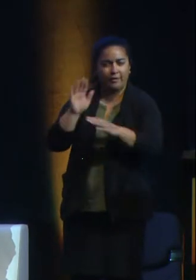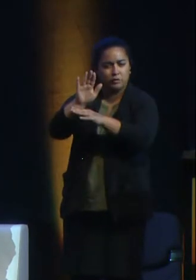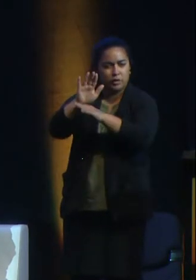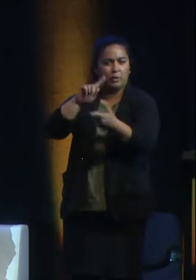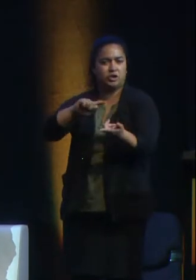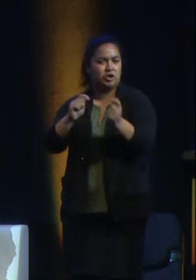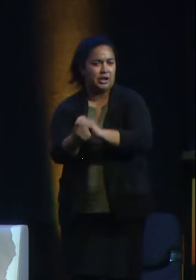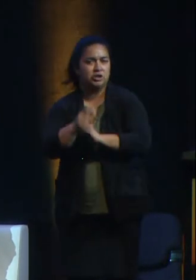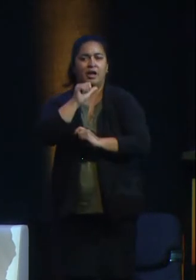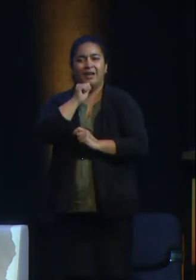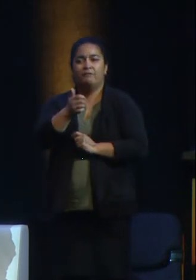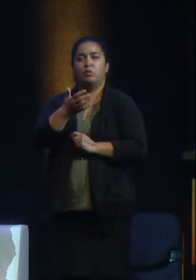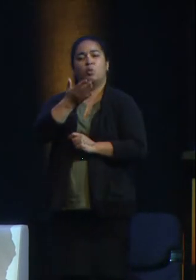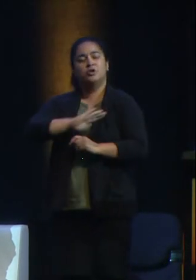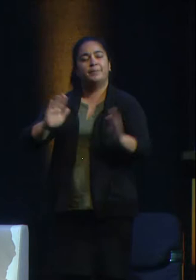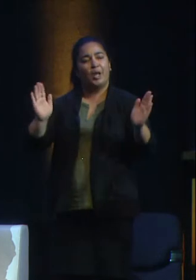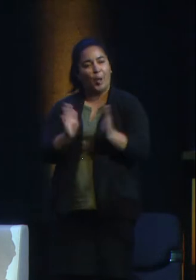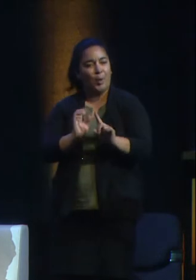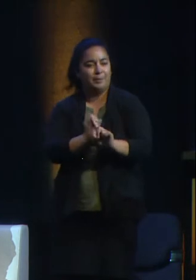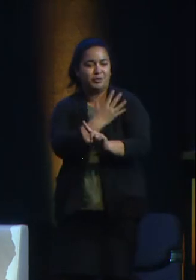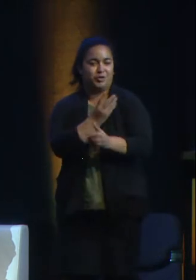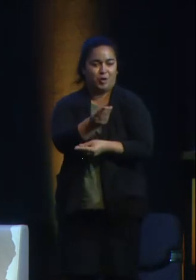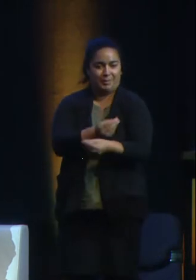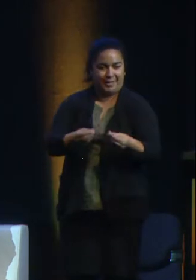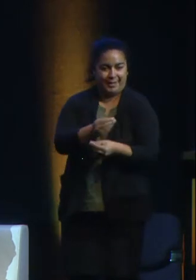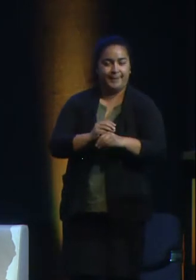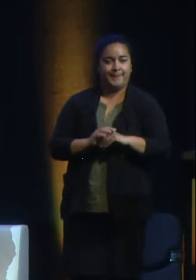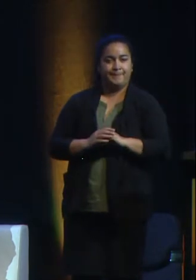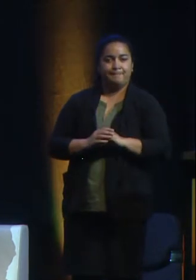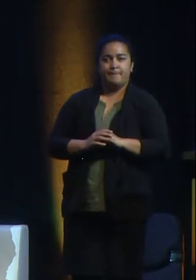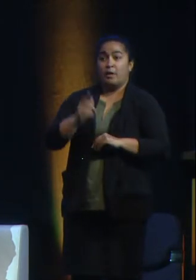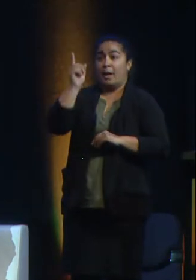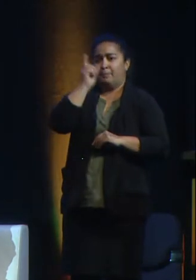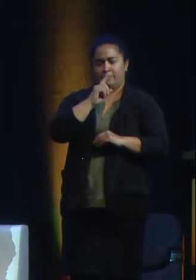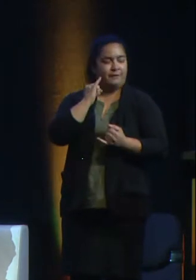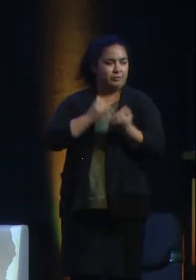to be a low emissions economy, so people were very passionate about it. I think the Camerons’